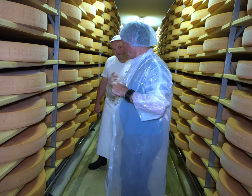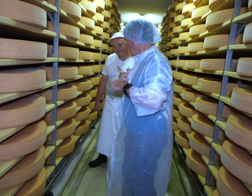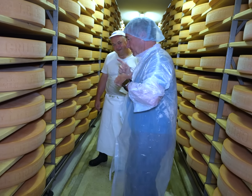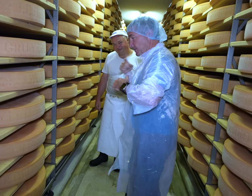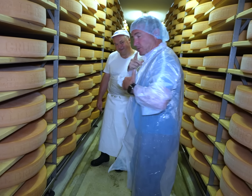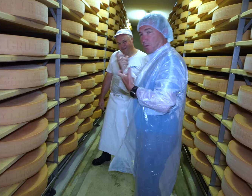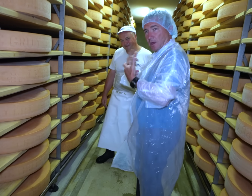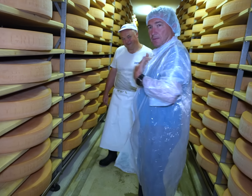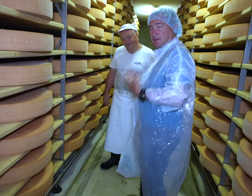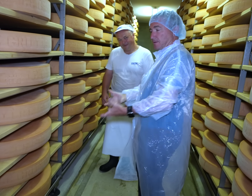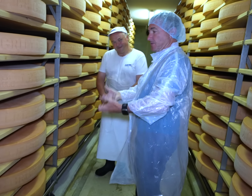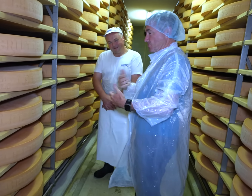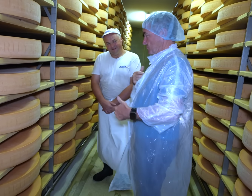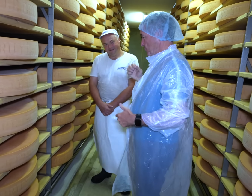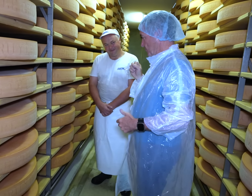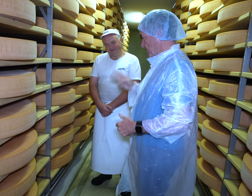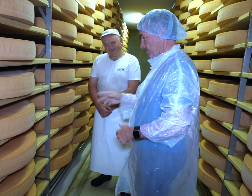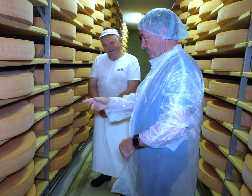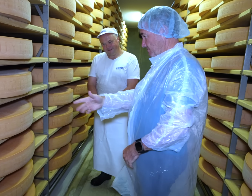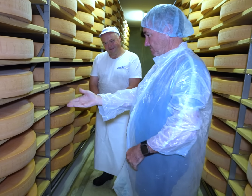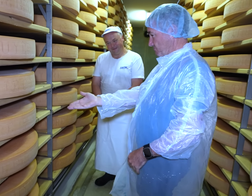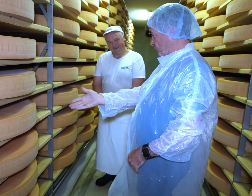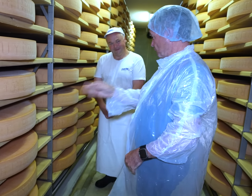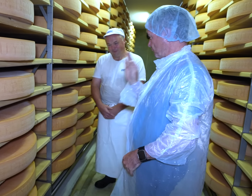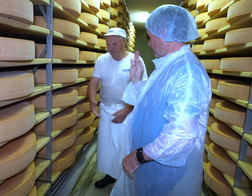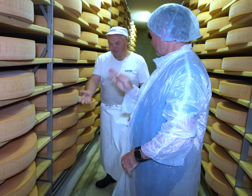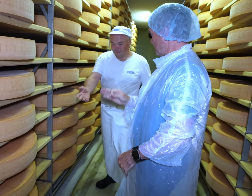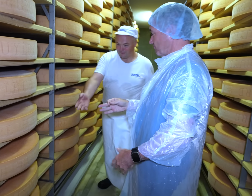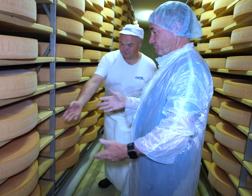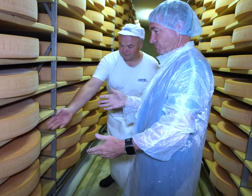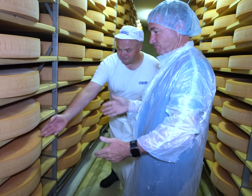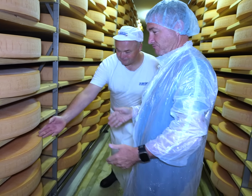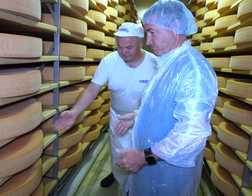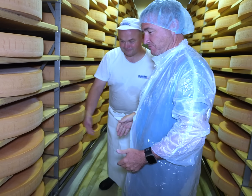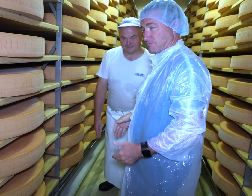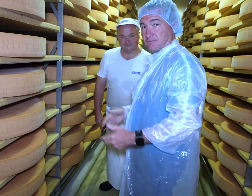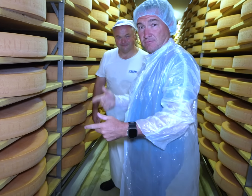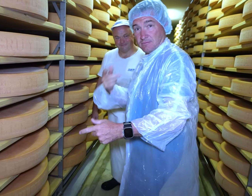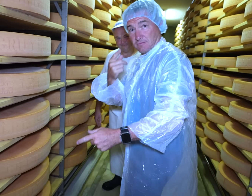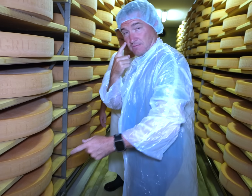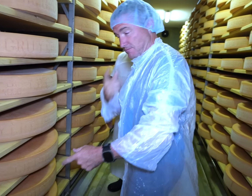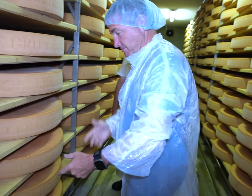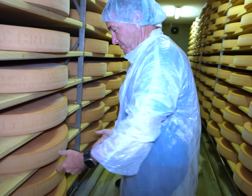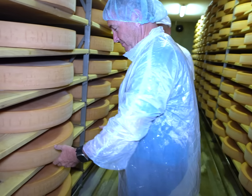He wanted me to try and lift one. Okay, which one? This one. Let’s see how I do.